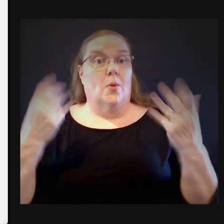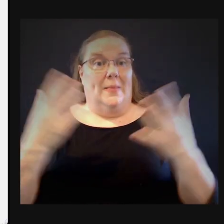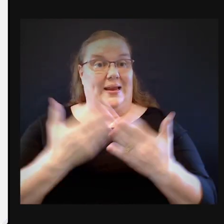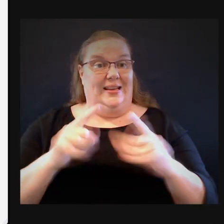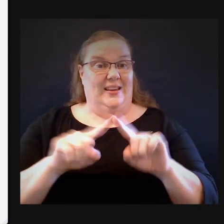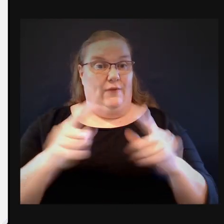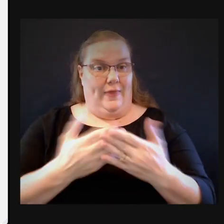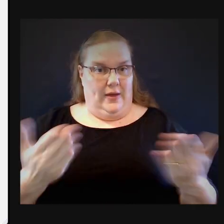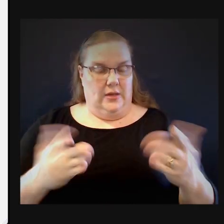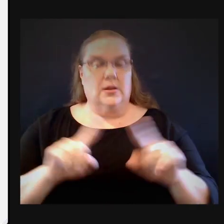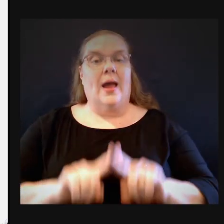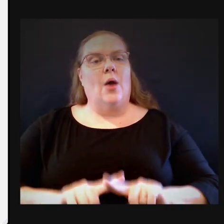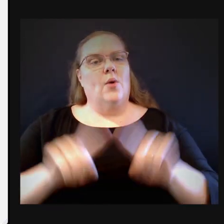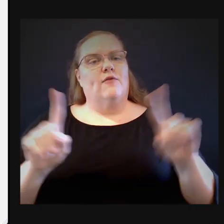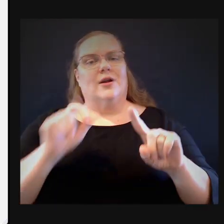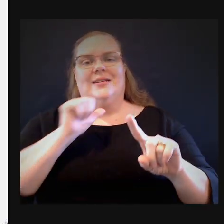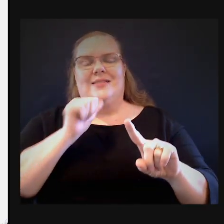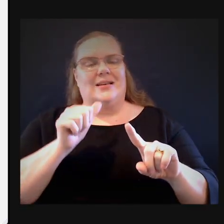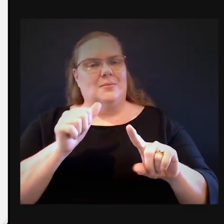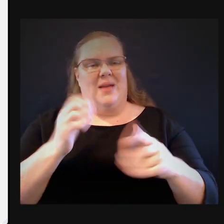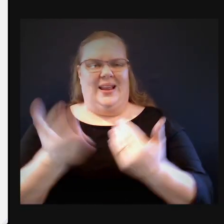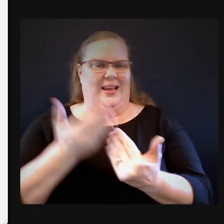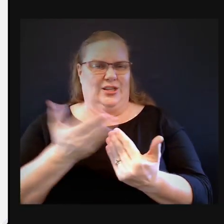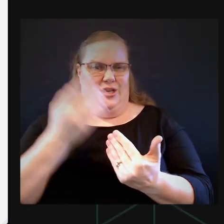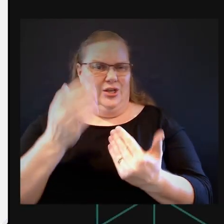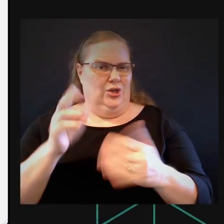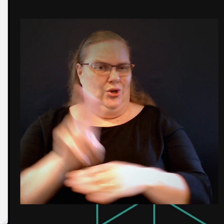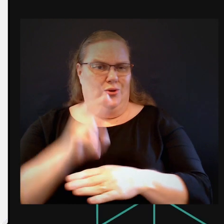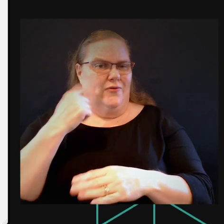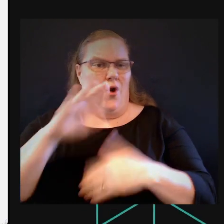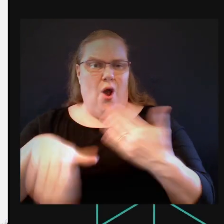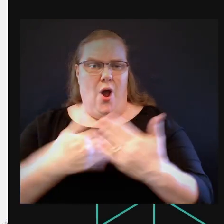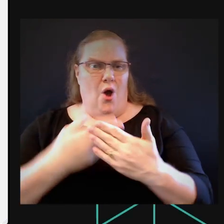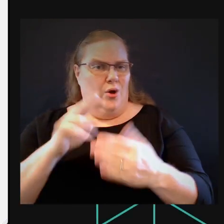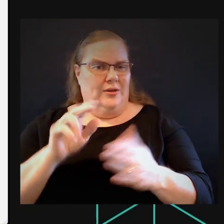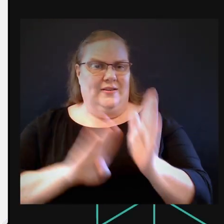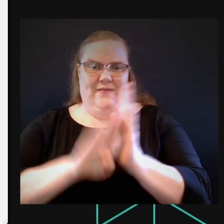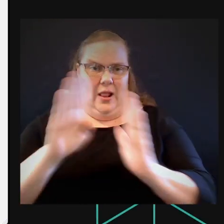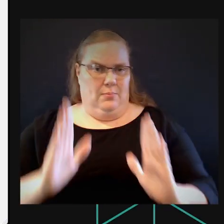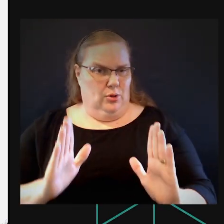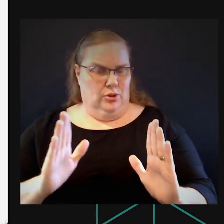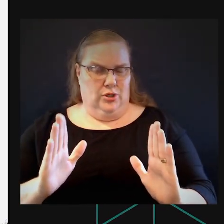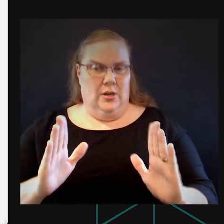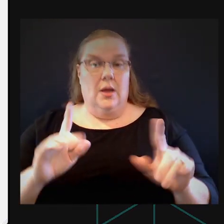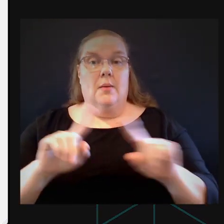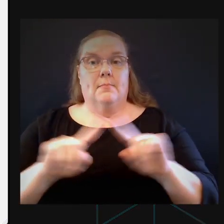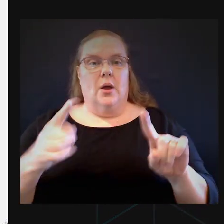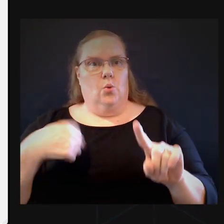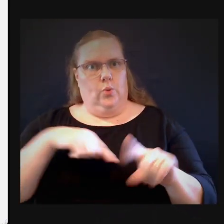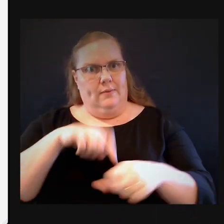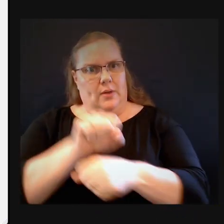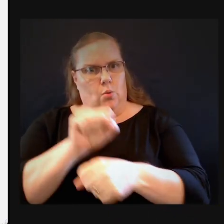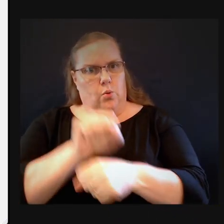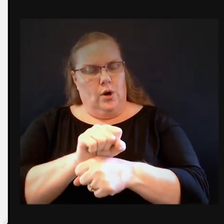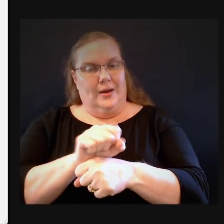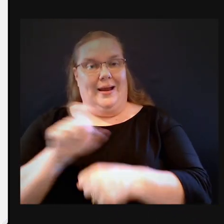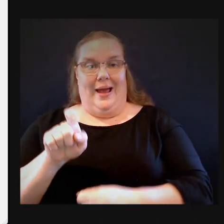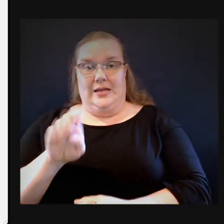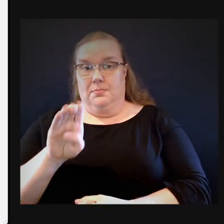However, that doesn't make it easy to use for all developers. So we've been working to make Xbox Manager